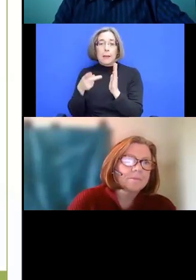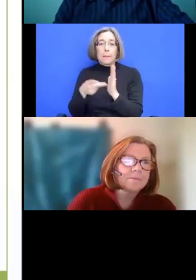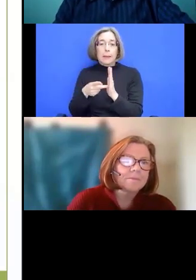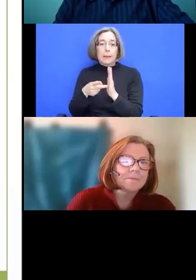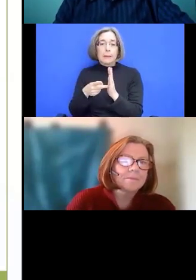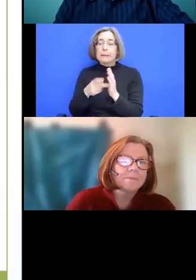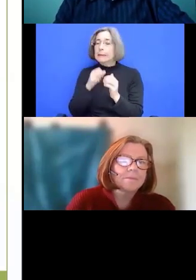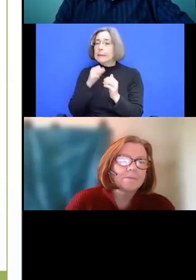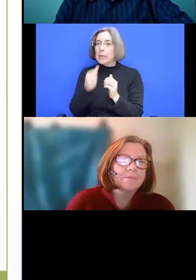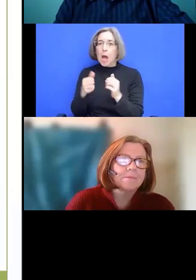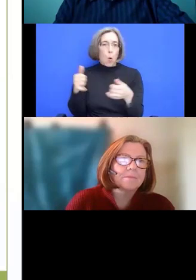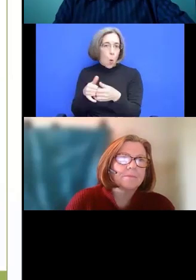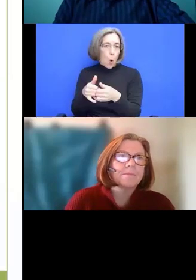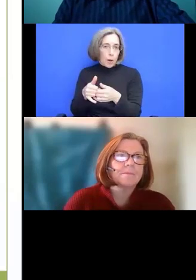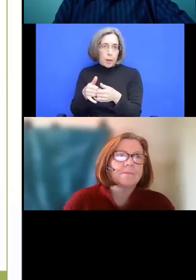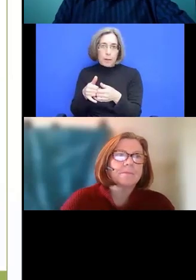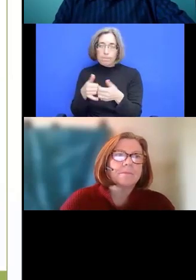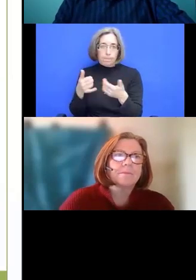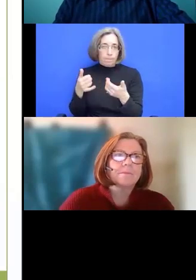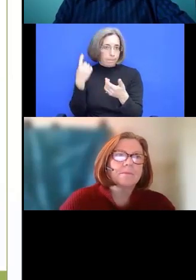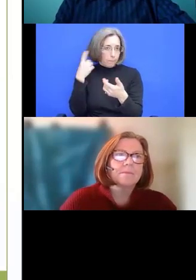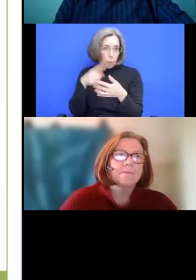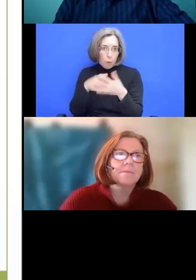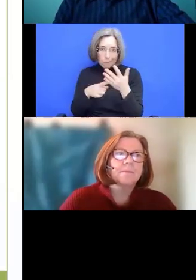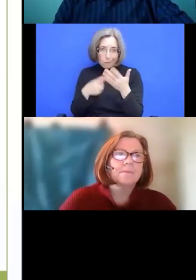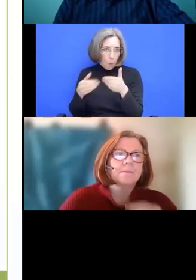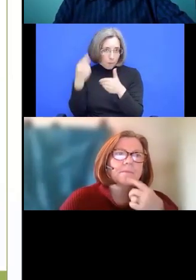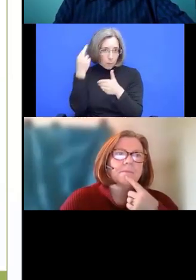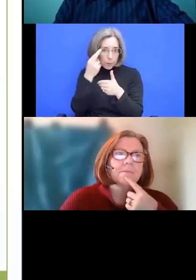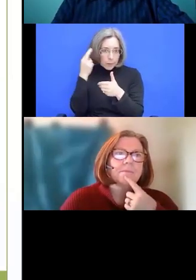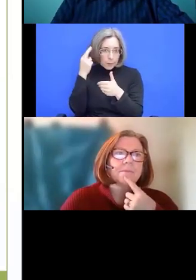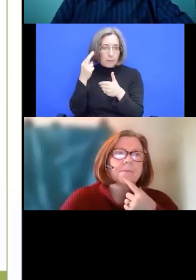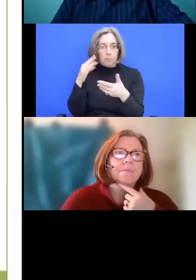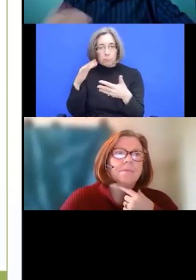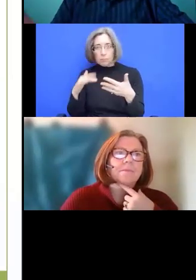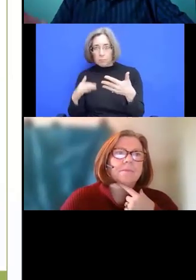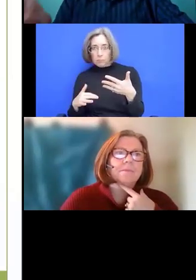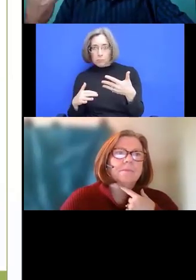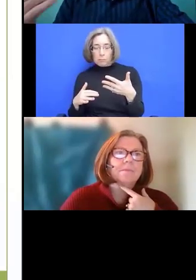for various reasons and so forth down there.